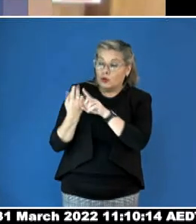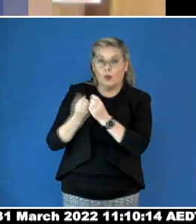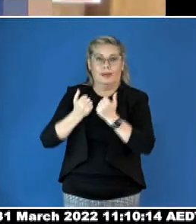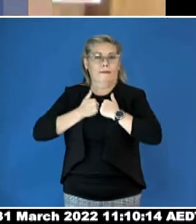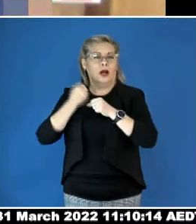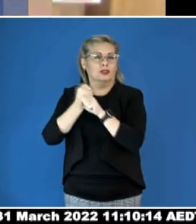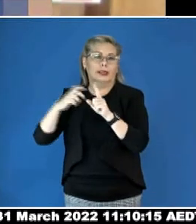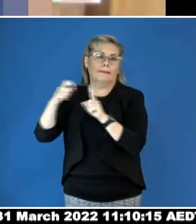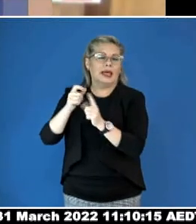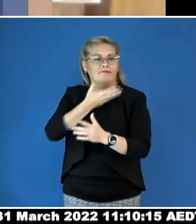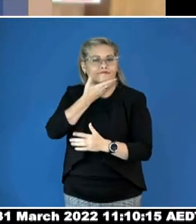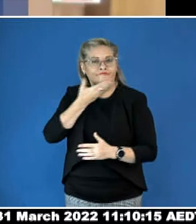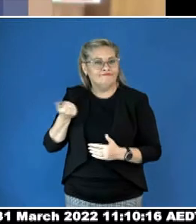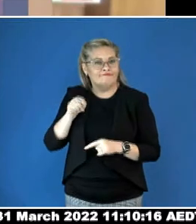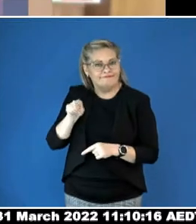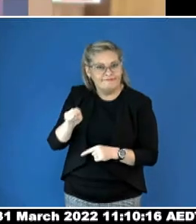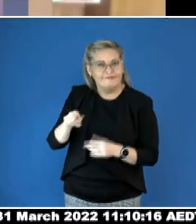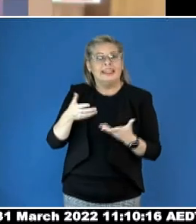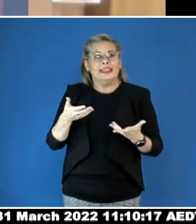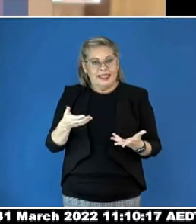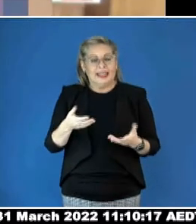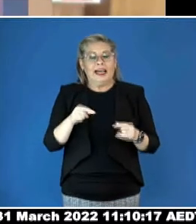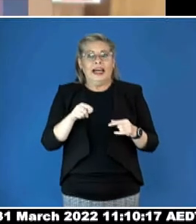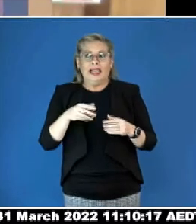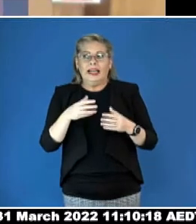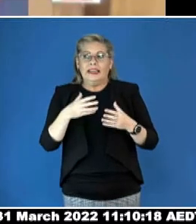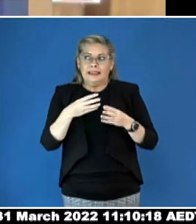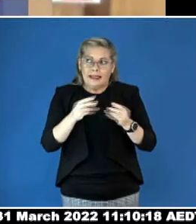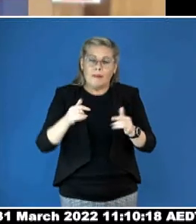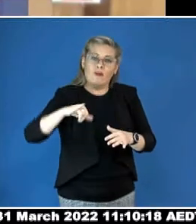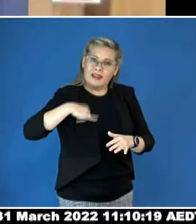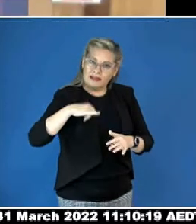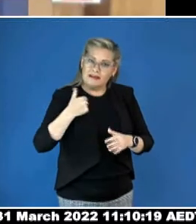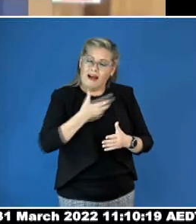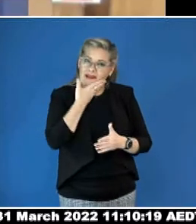the police. Some of the workers from the day respite were helpful, believed me and wrote